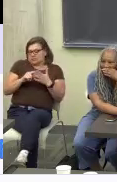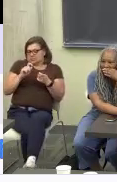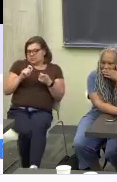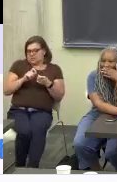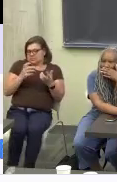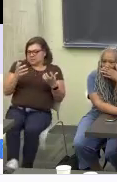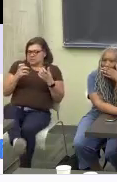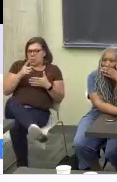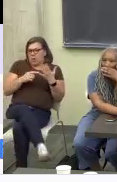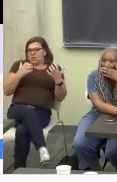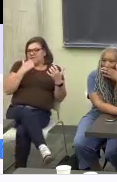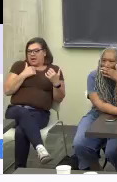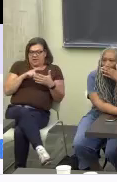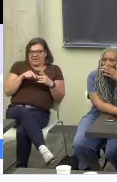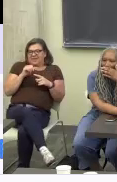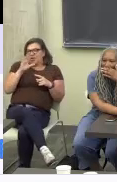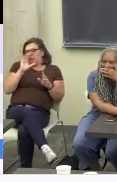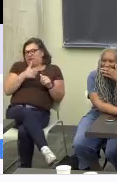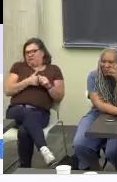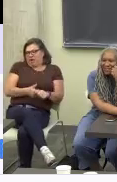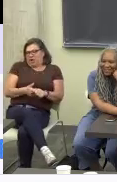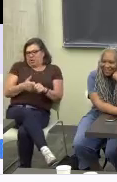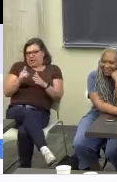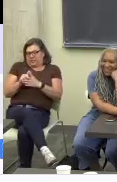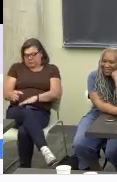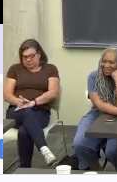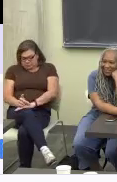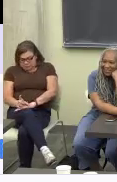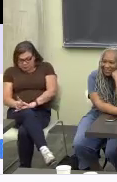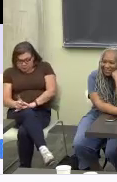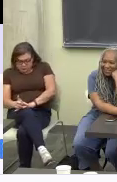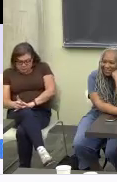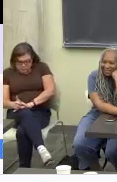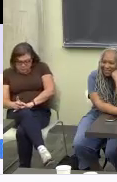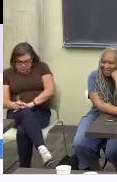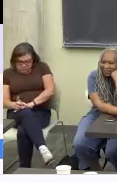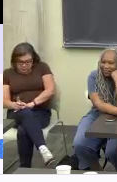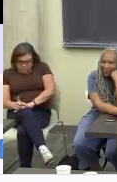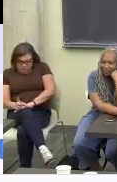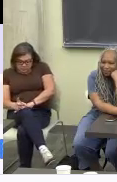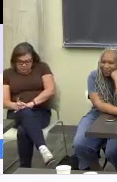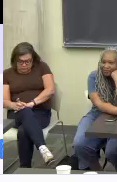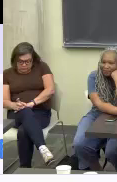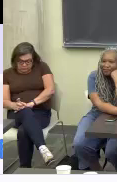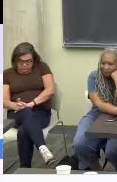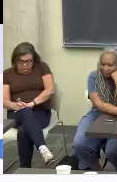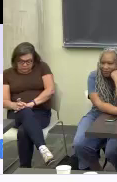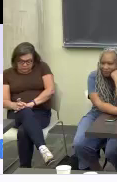What we're supposed to value and then they just don't follow the product is built like just And you see this kind of over and over again. So in some ways, I think there's the bridging